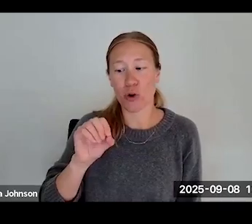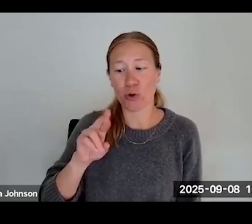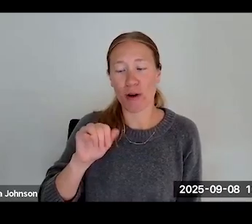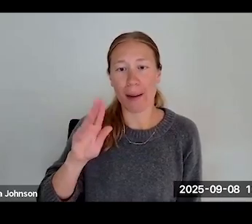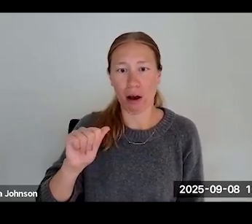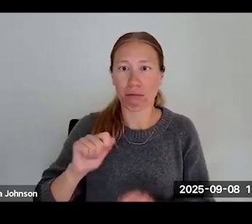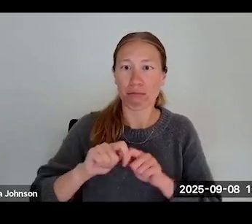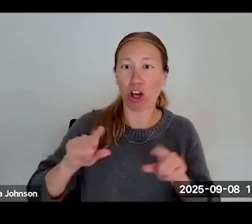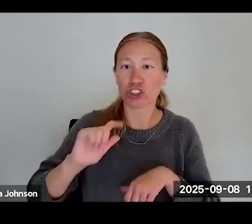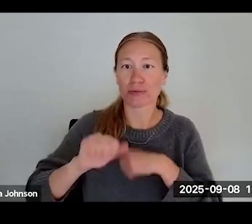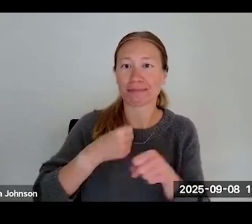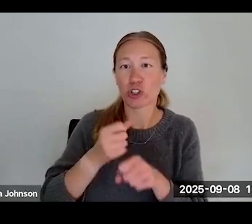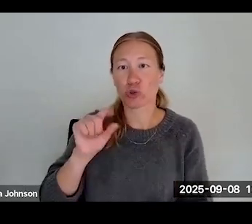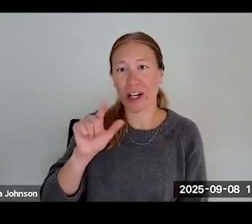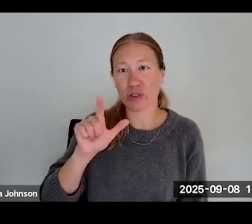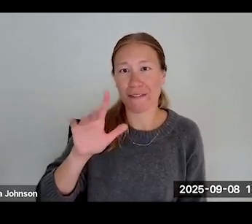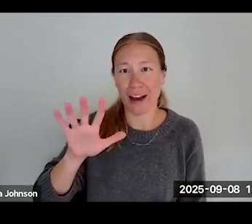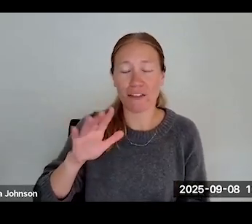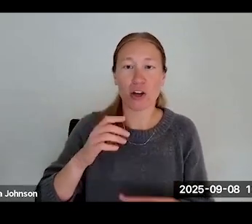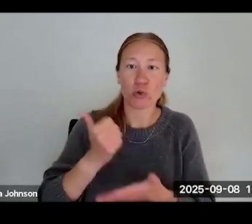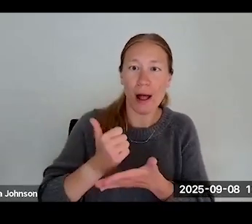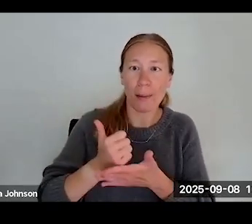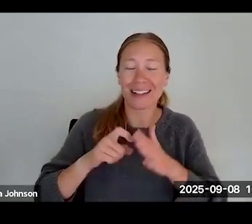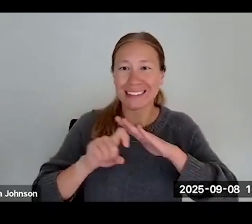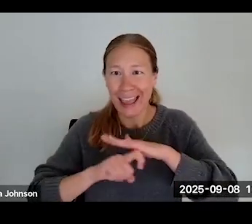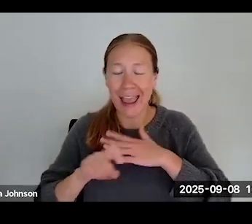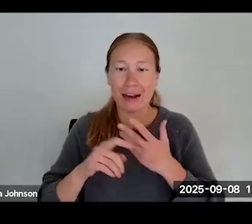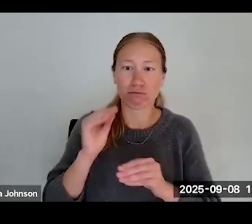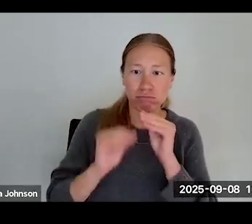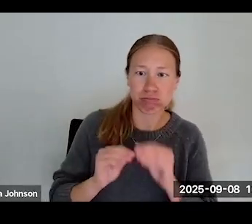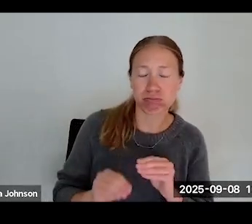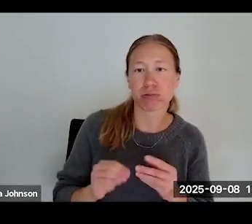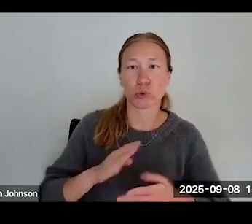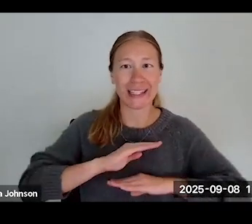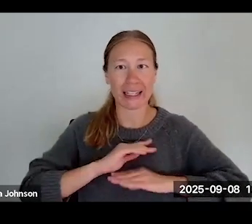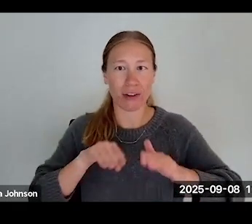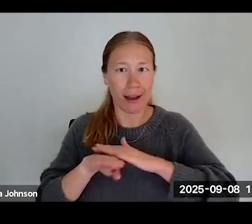to assist with both scanning and remediating Canvas course materials to meet accessibility standards.